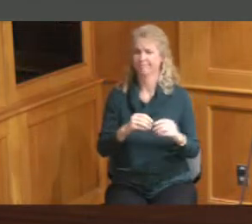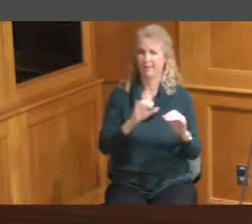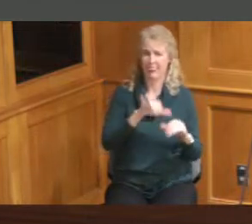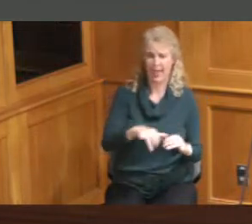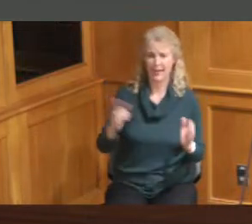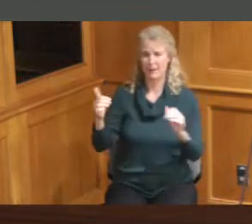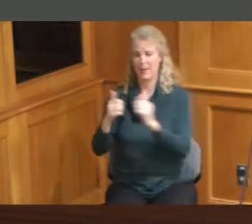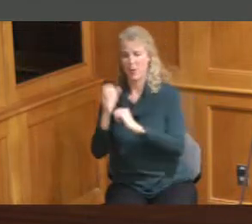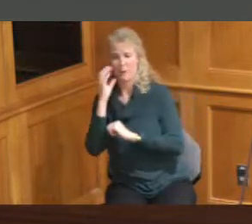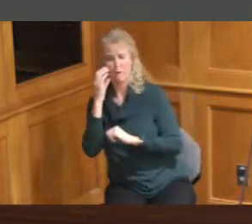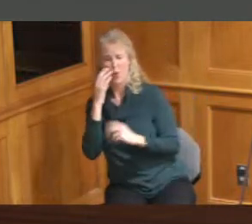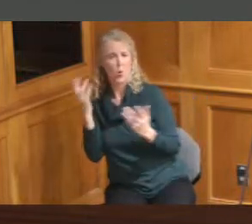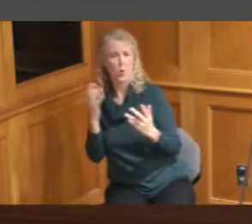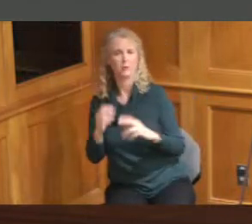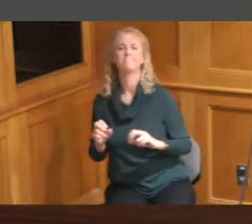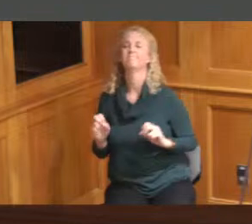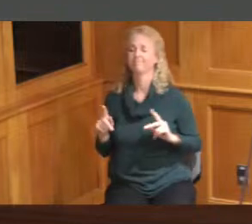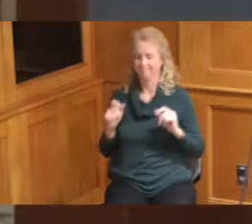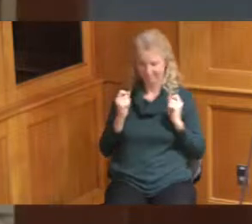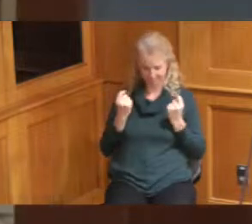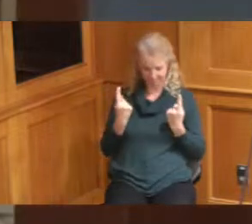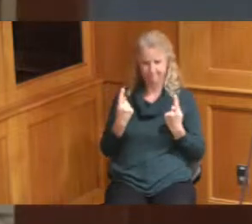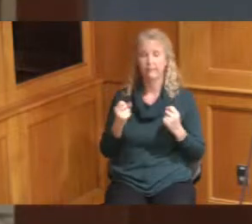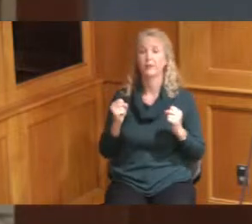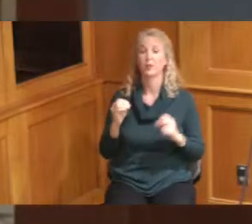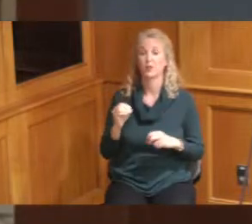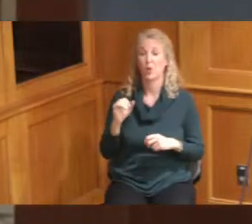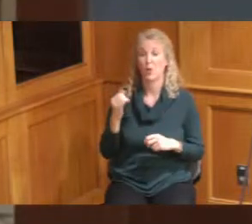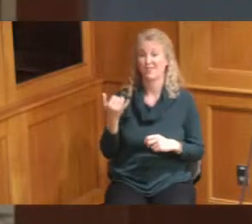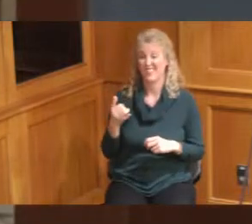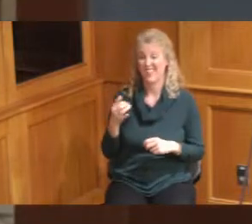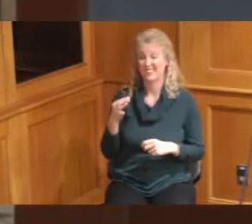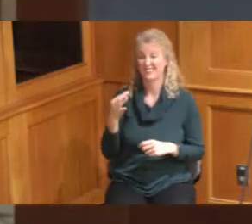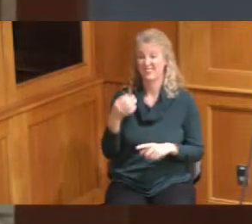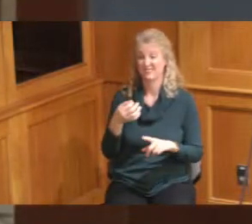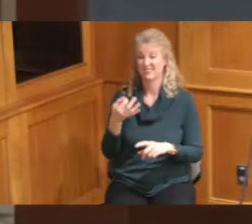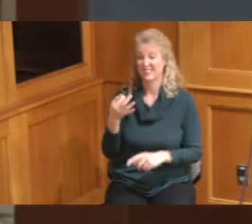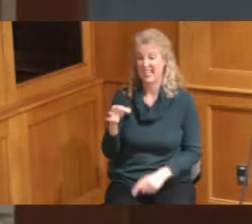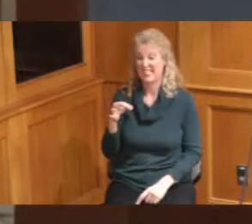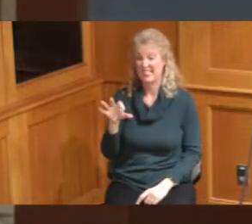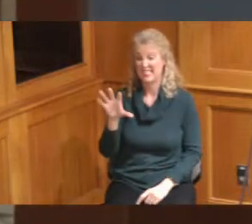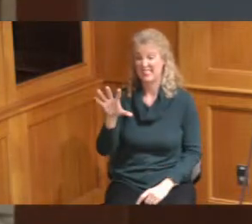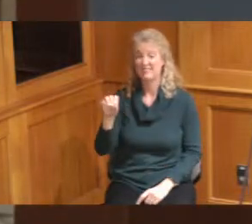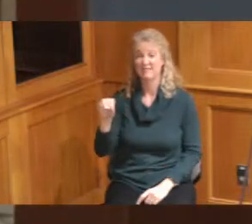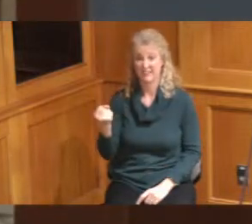thing so so the outdoor warning siren system is this 1950s technology that was built back